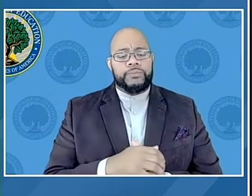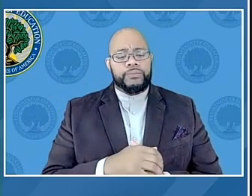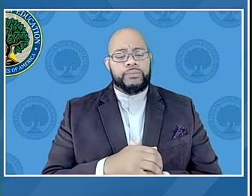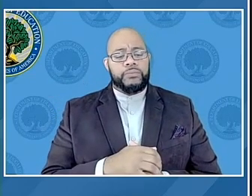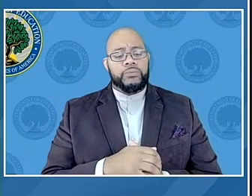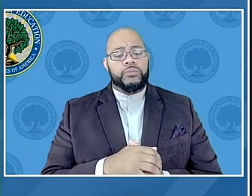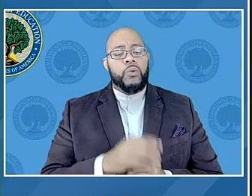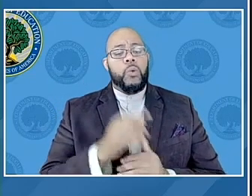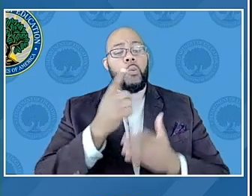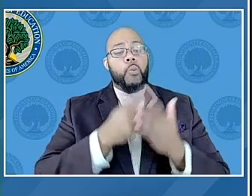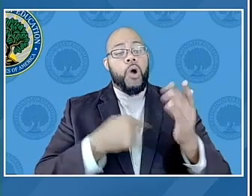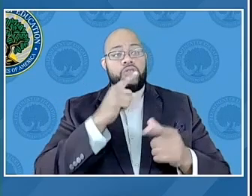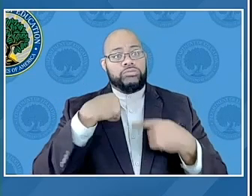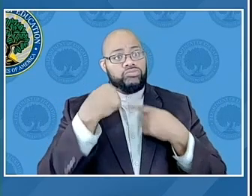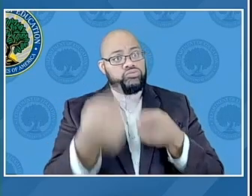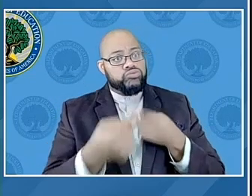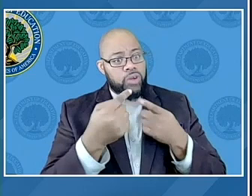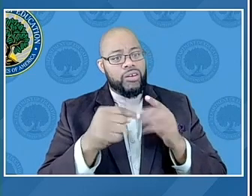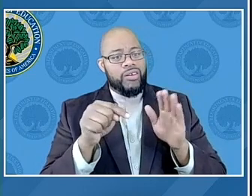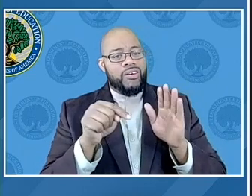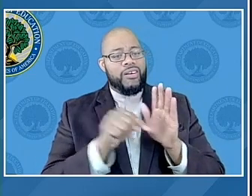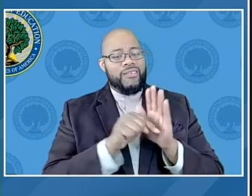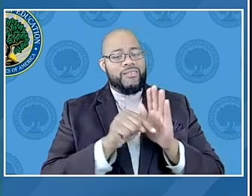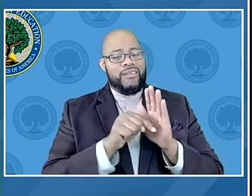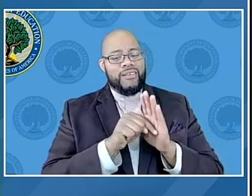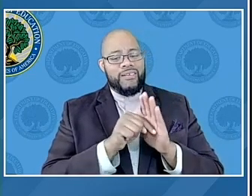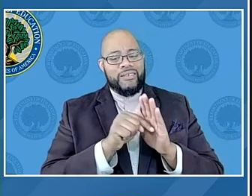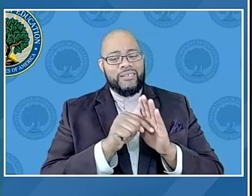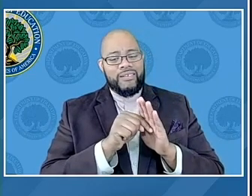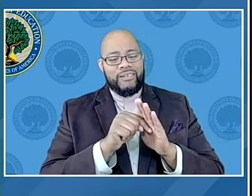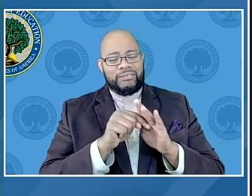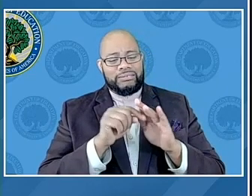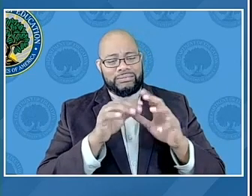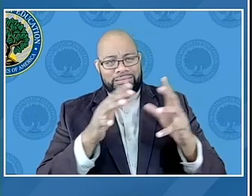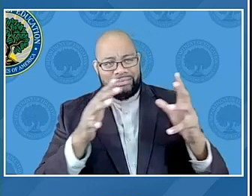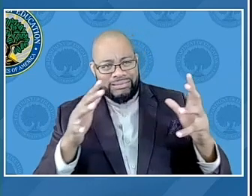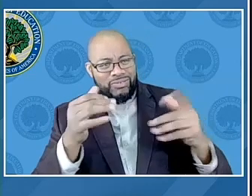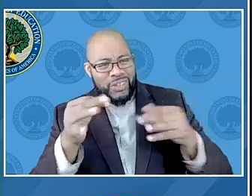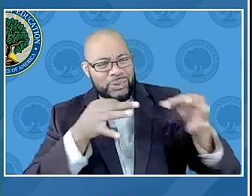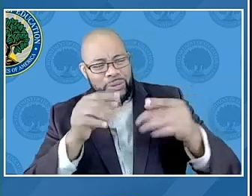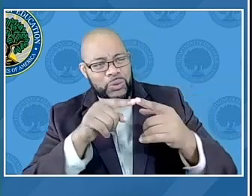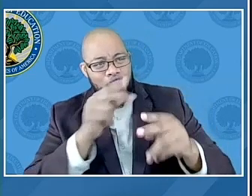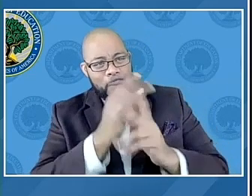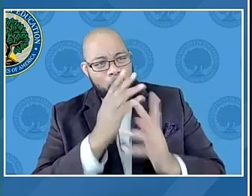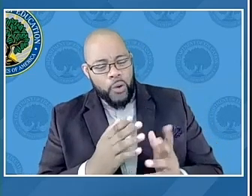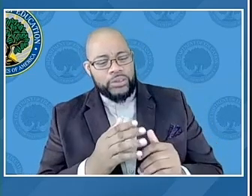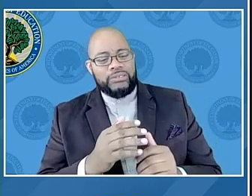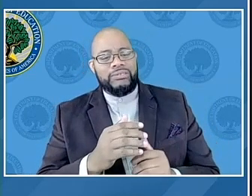struggle with, with negative amortization is trying to explain it to borrowers. There aren't a lot of financial products